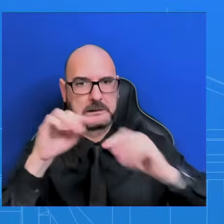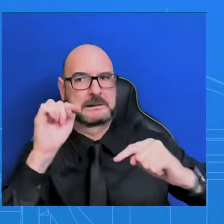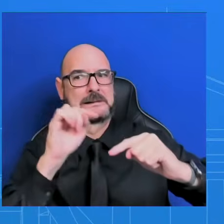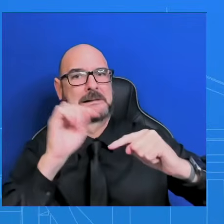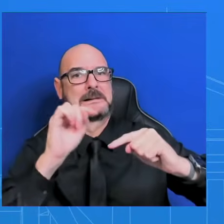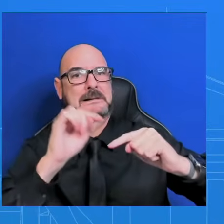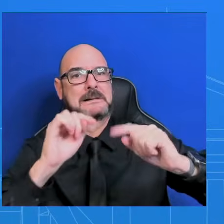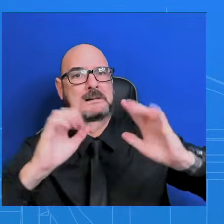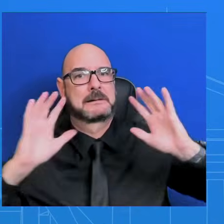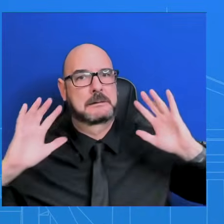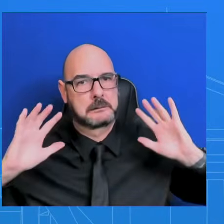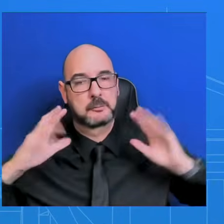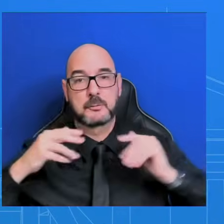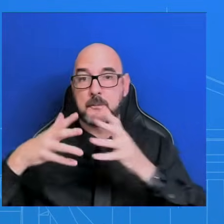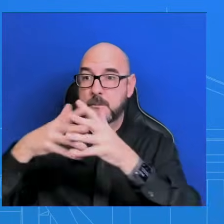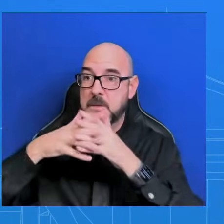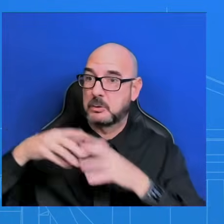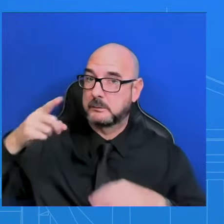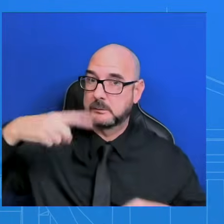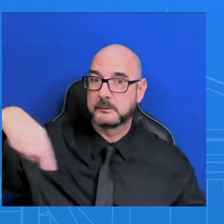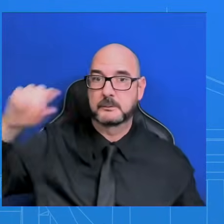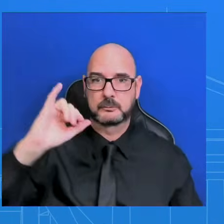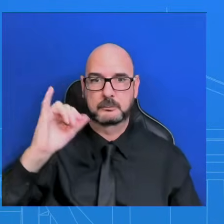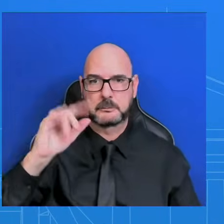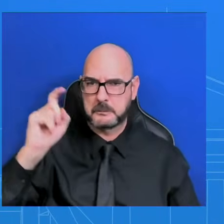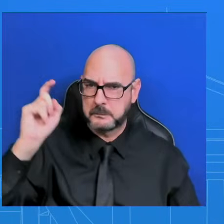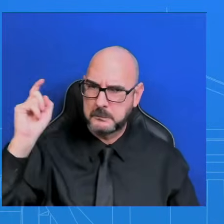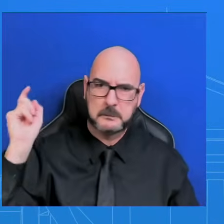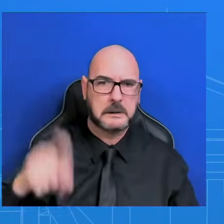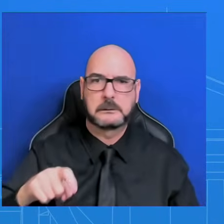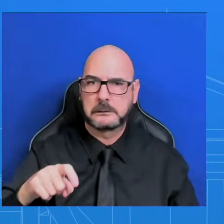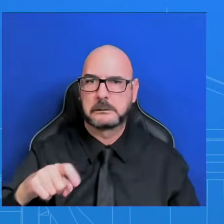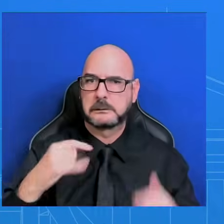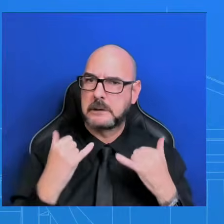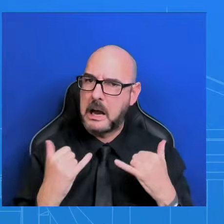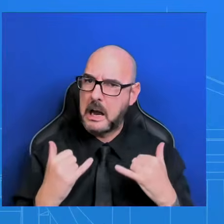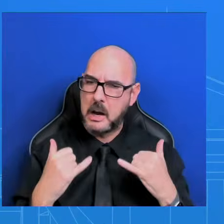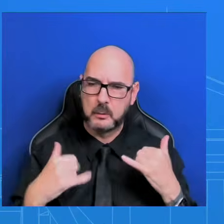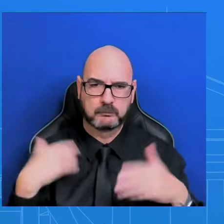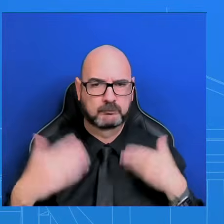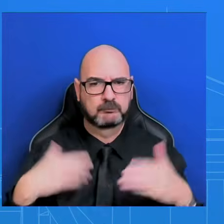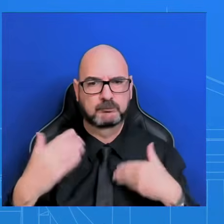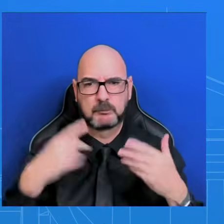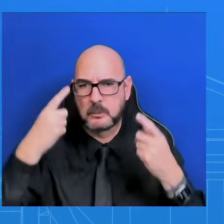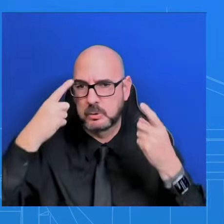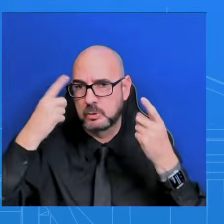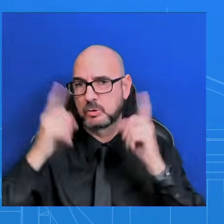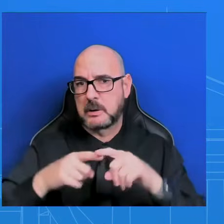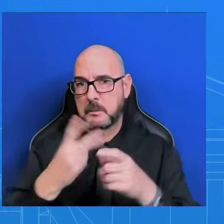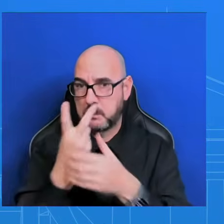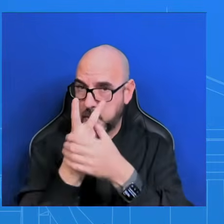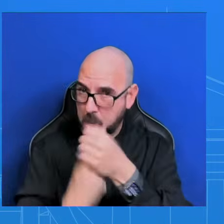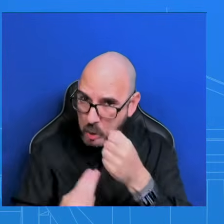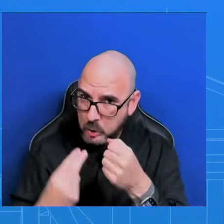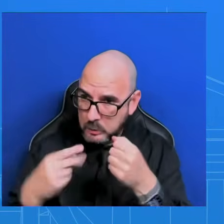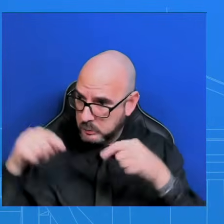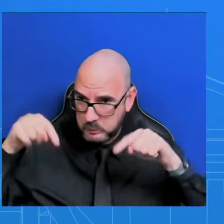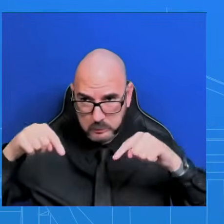We have to get -- get some -- get some -- an agreement -- a bipartisan agreement put forward so that --